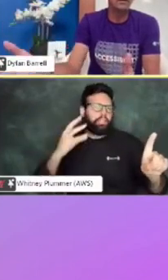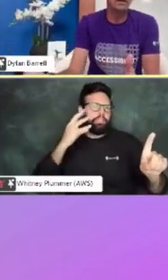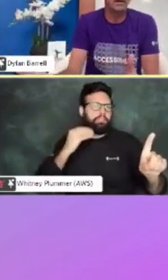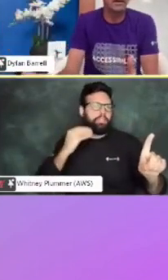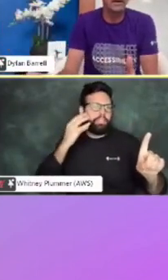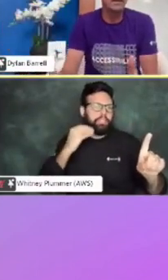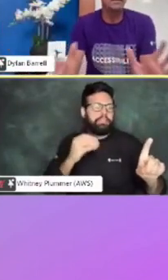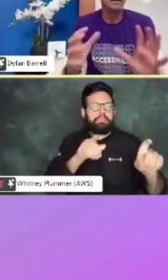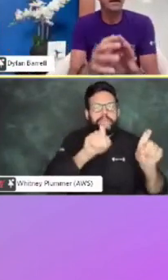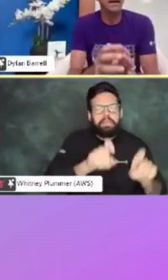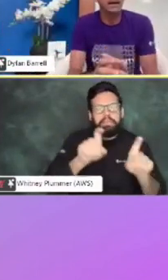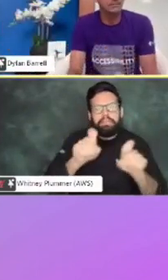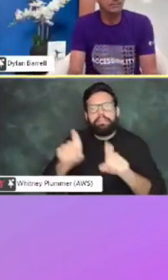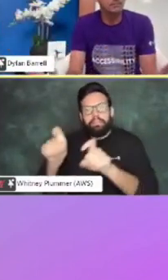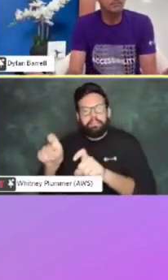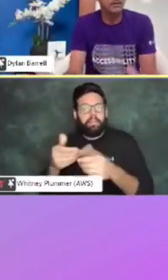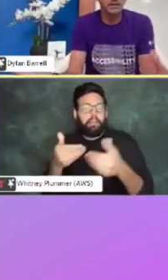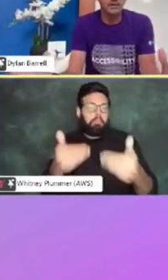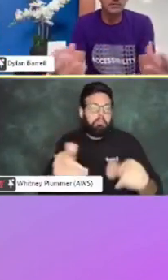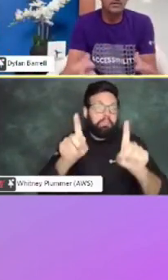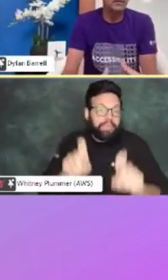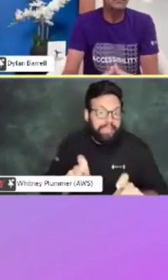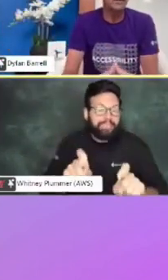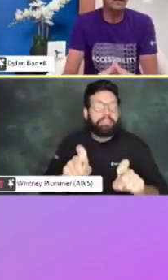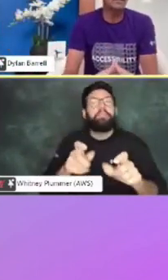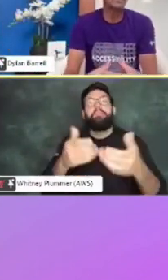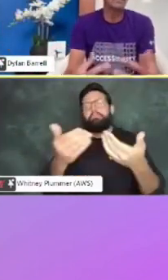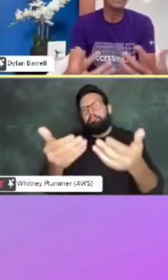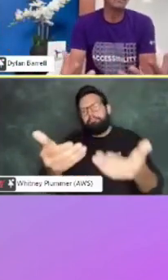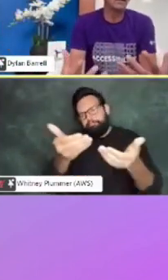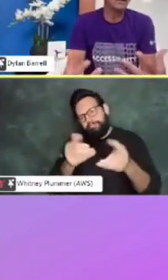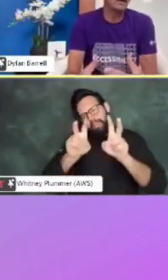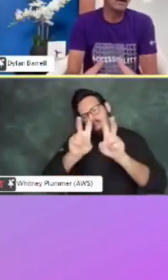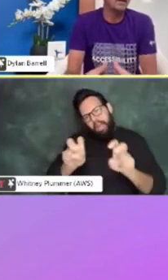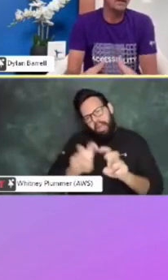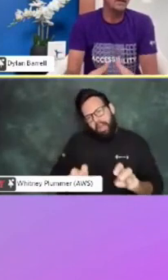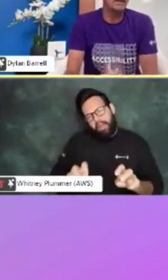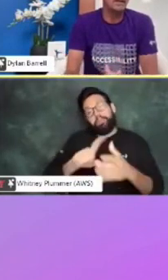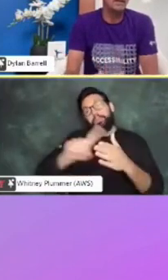it'll analyze it and it'll pull those results together in a way that makes sense